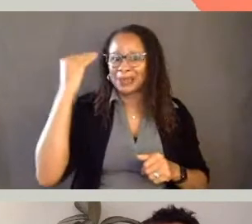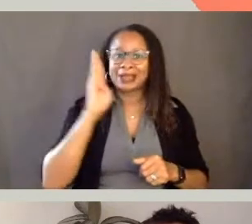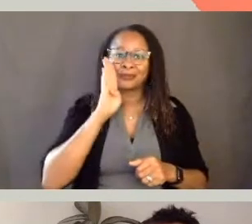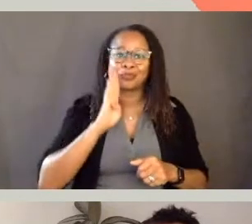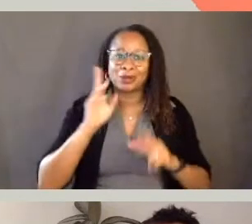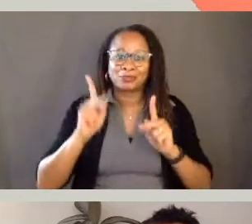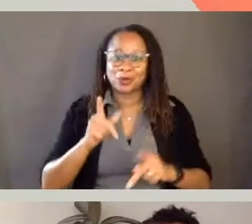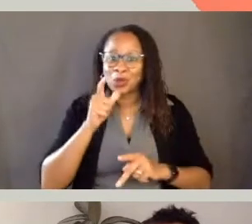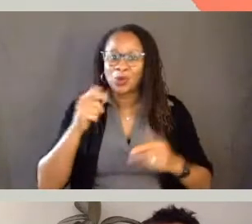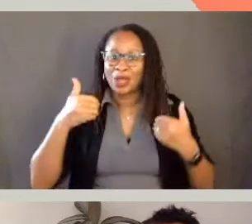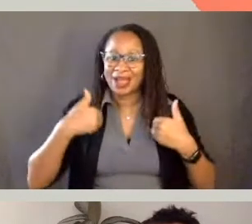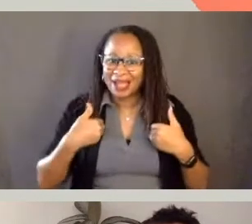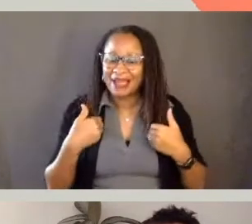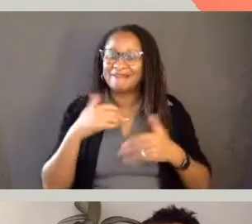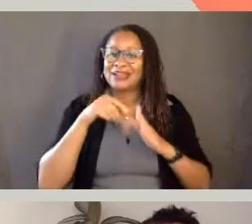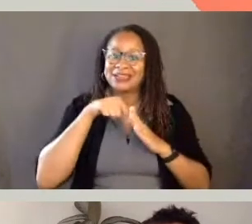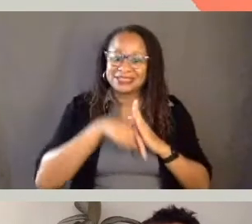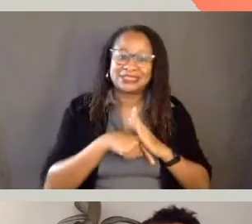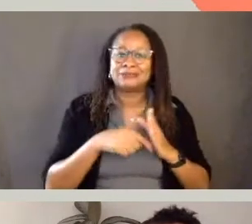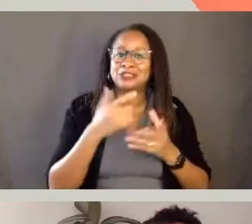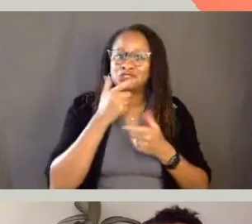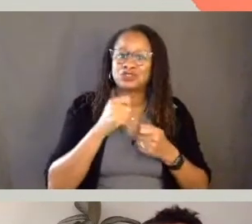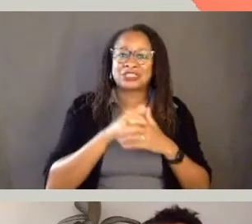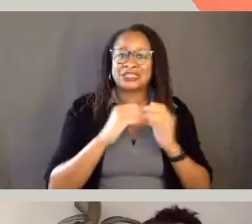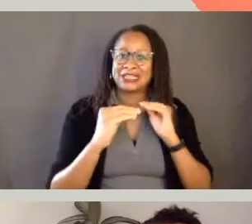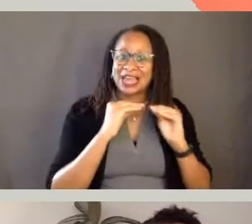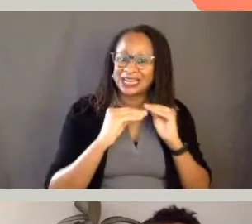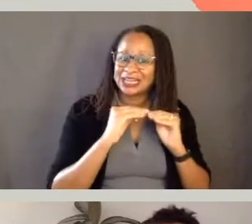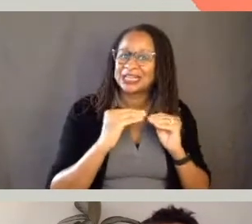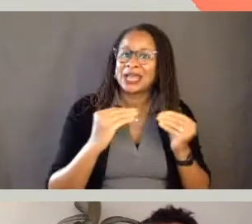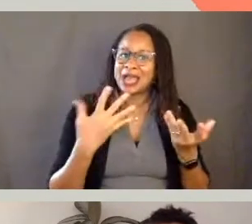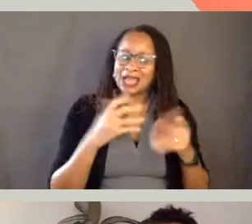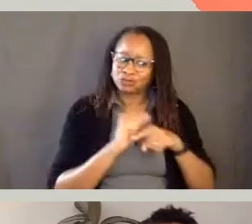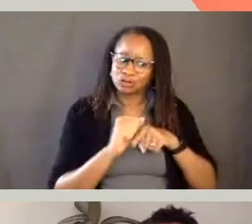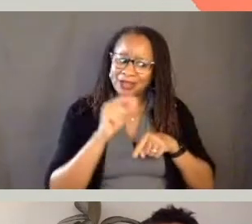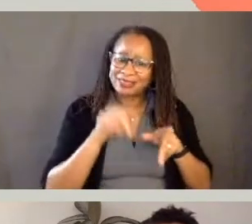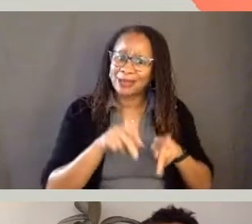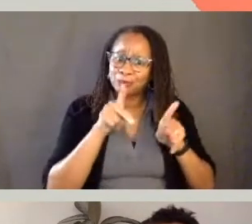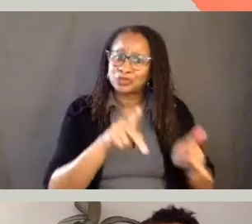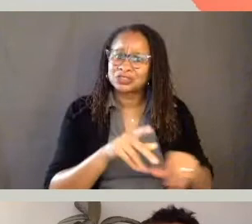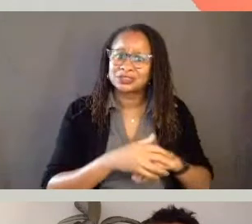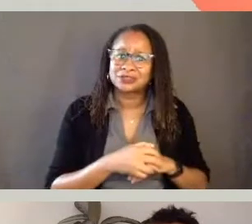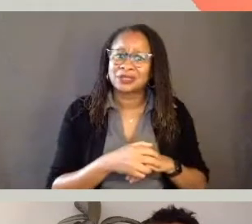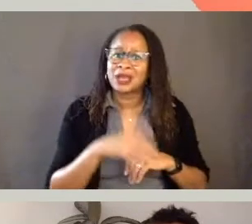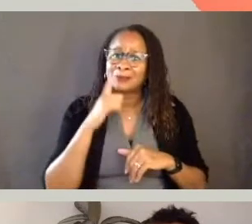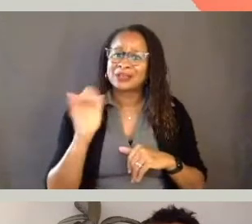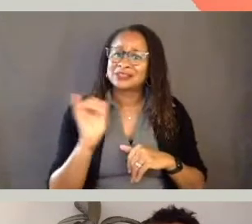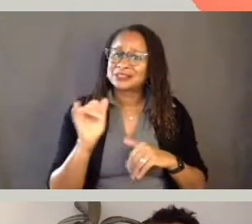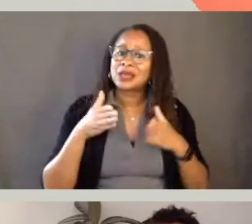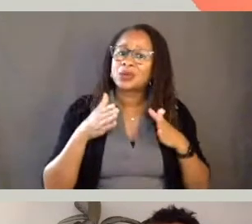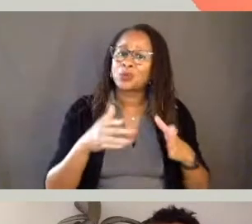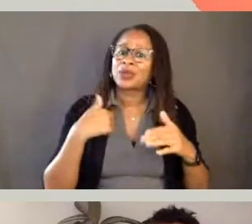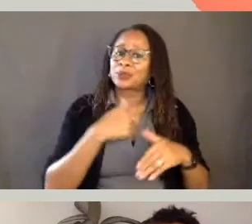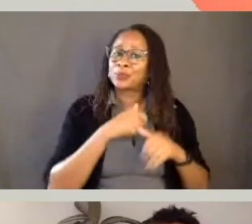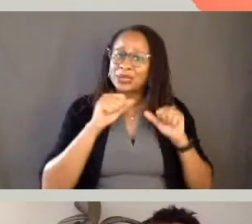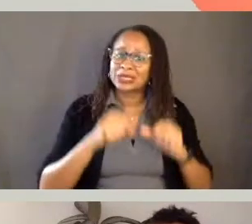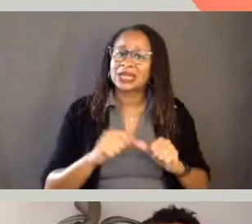who has a deep interest in editing and train them. And because this is like a way that we can dicenter